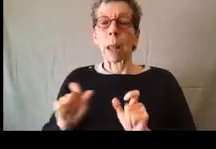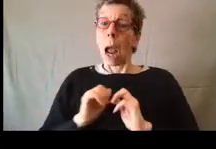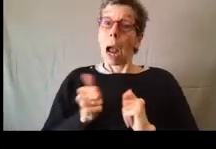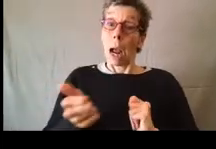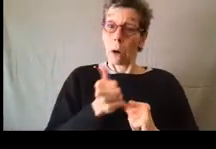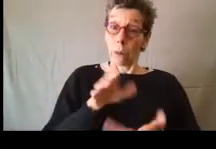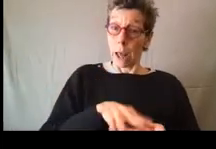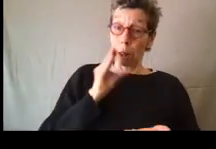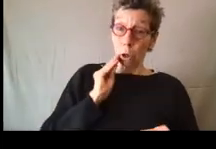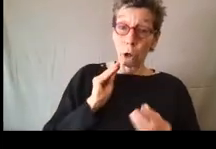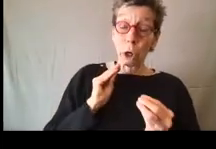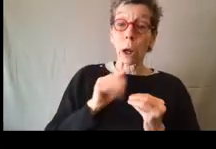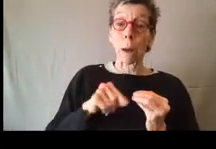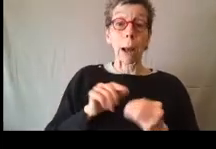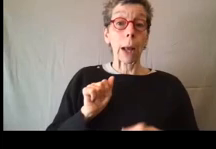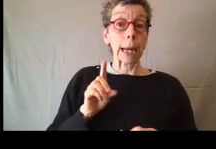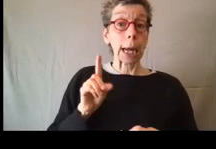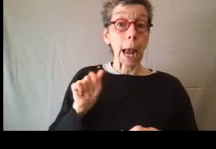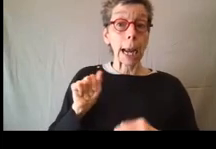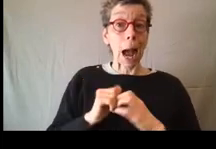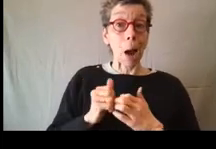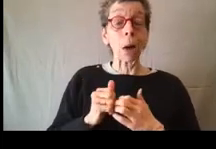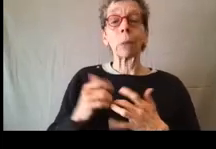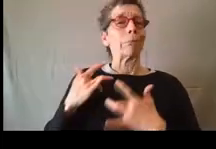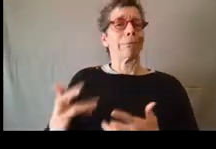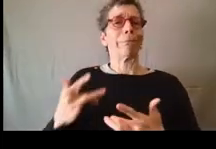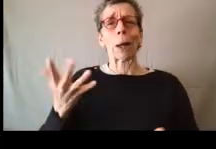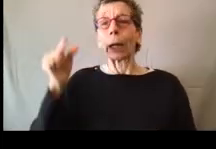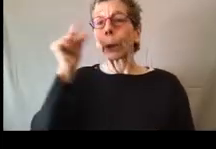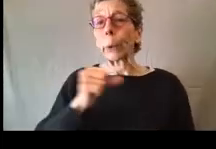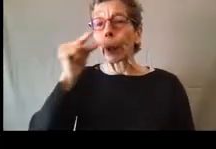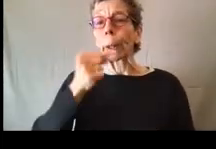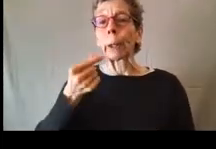about the ADA into their work? Google was the most common method. And A variety of other